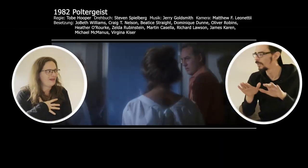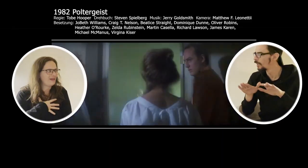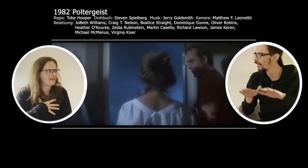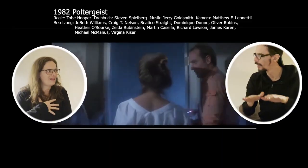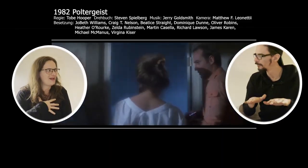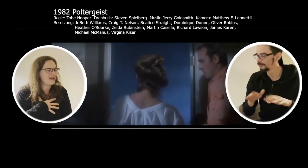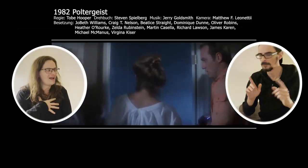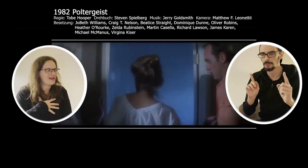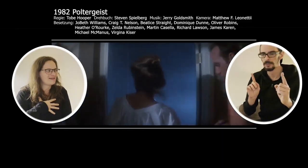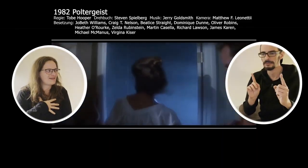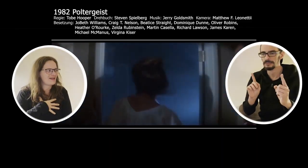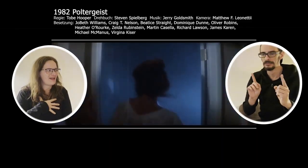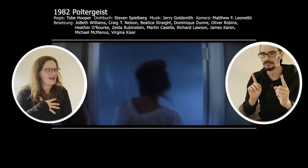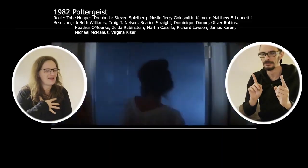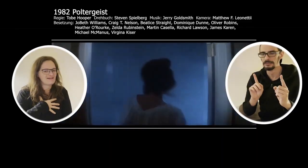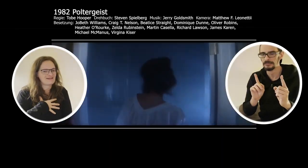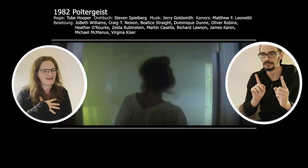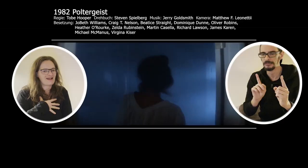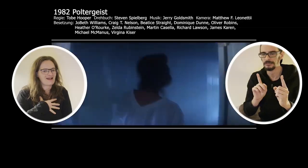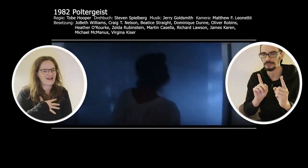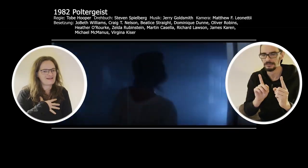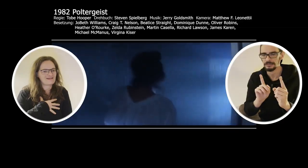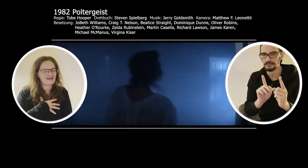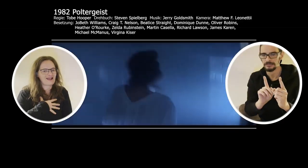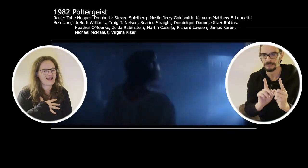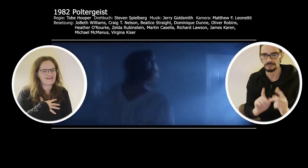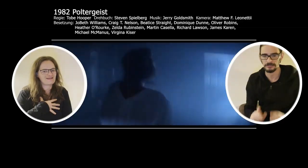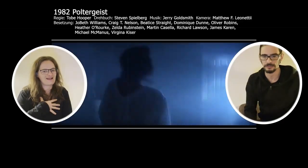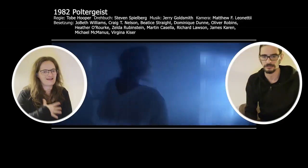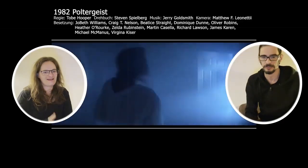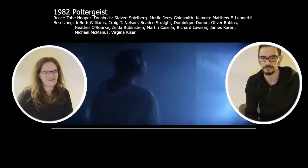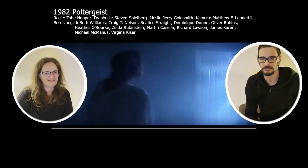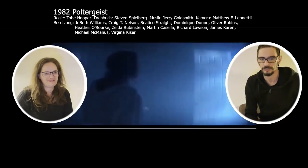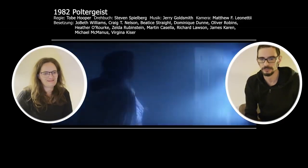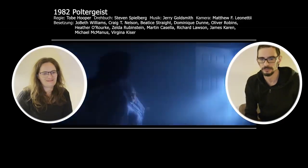She is almost breathless. She is the next one to move forward slowly.